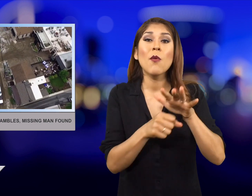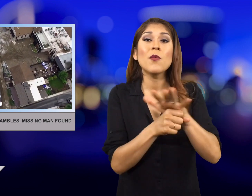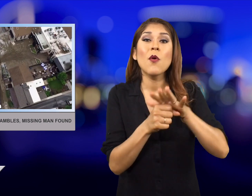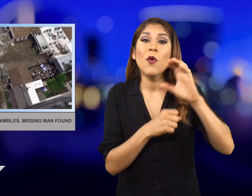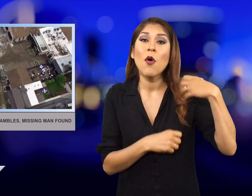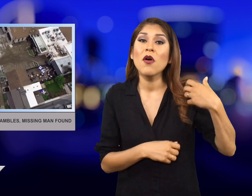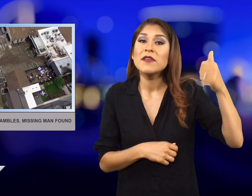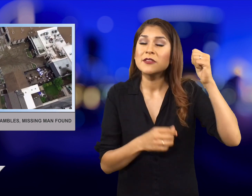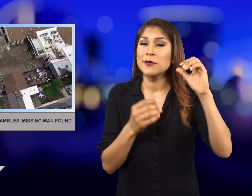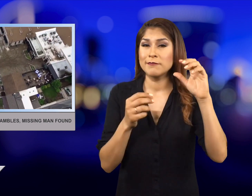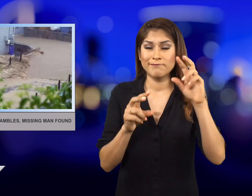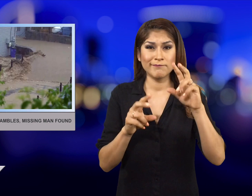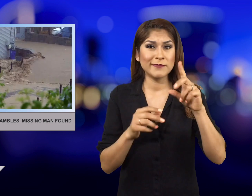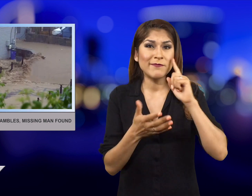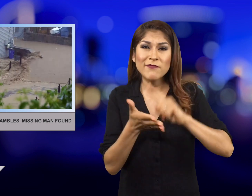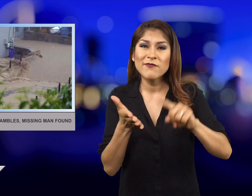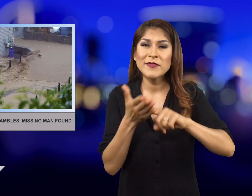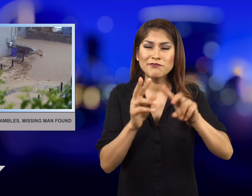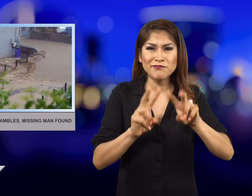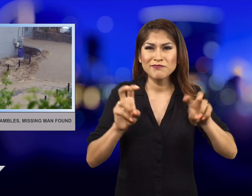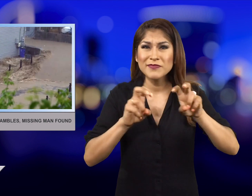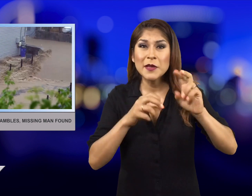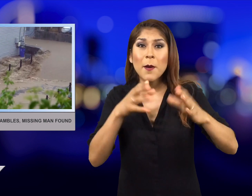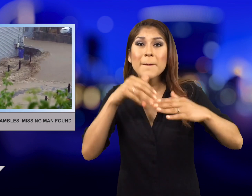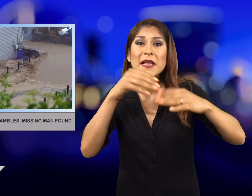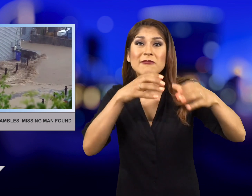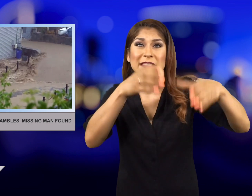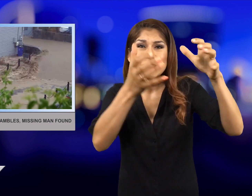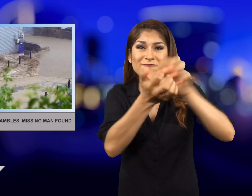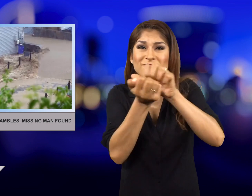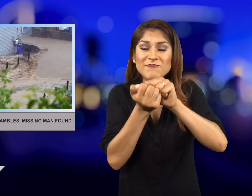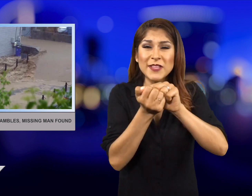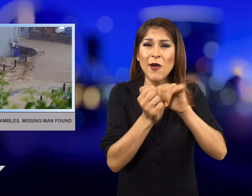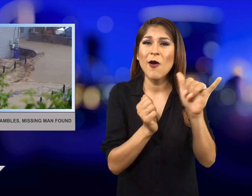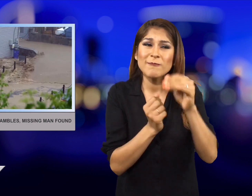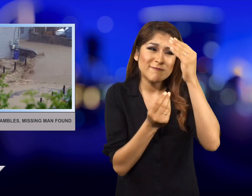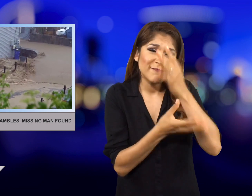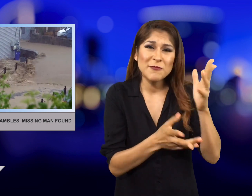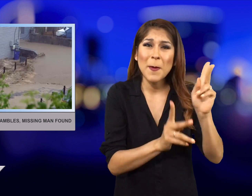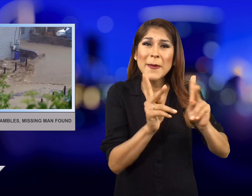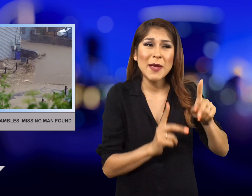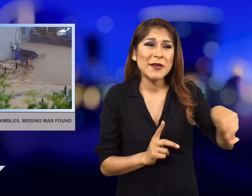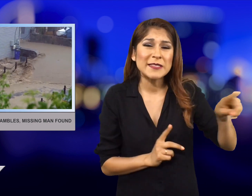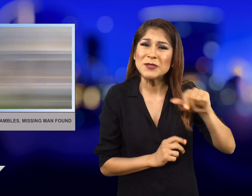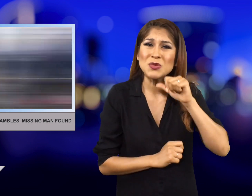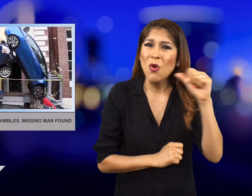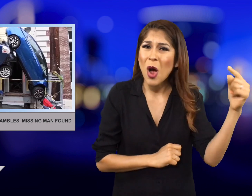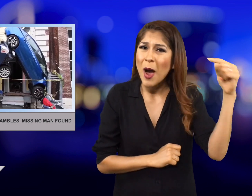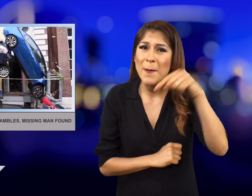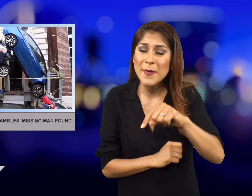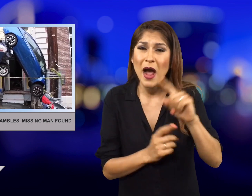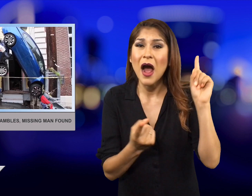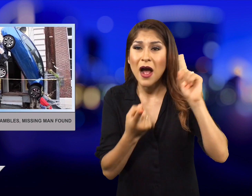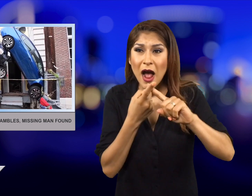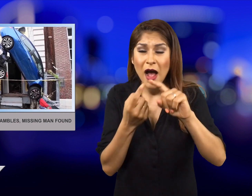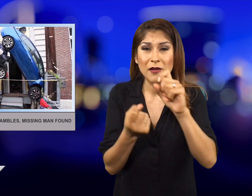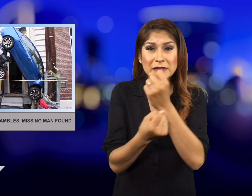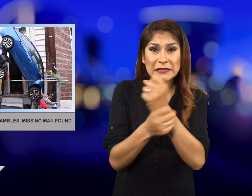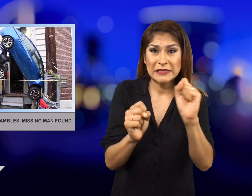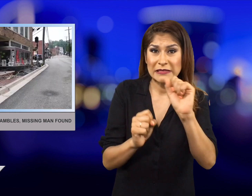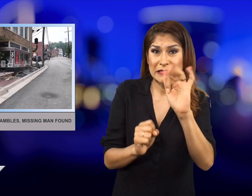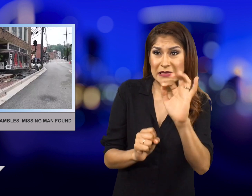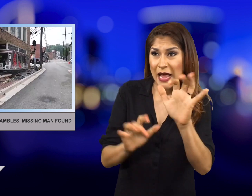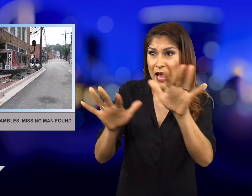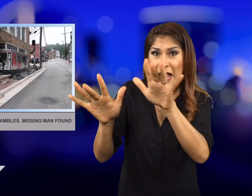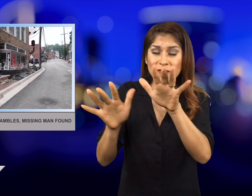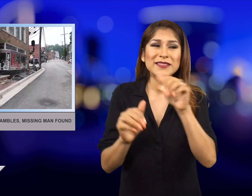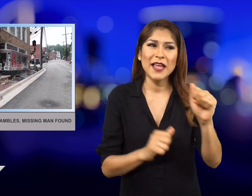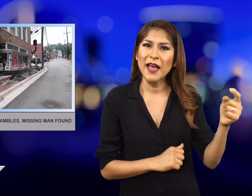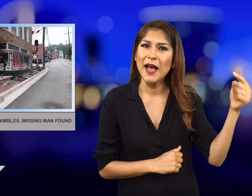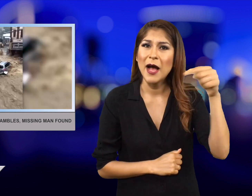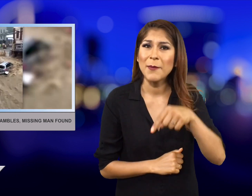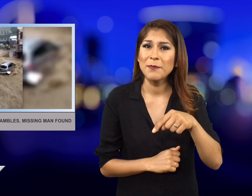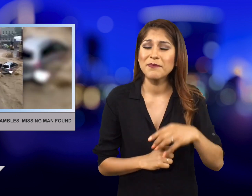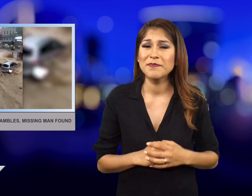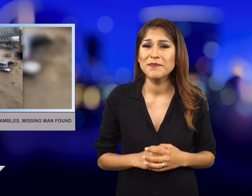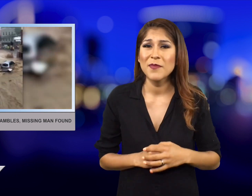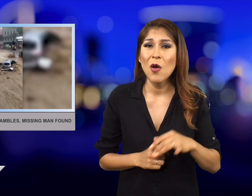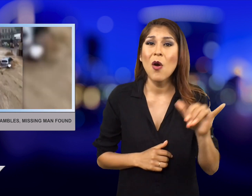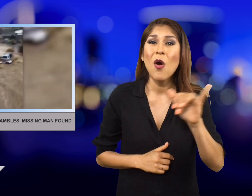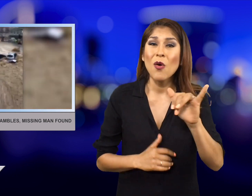Local officials are conducting damage assessments and trying to keep people out of harm's way.